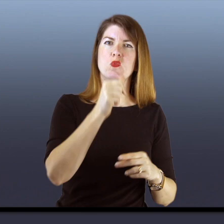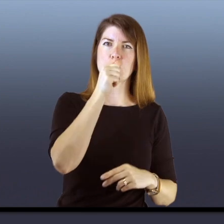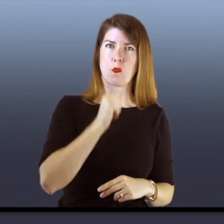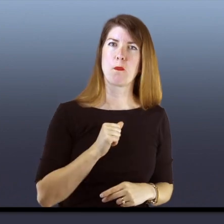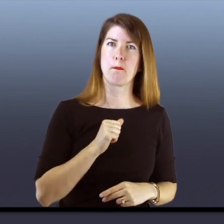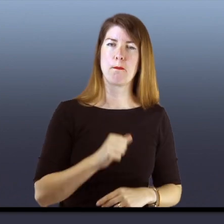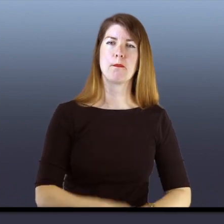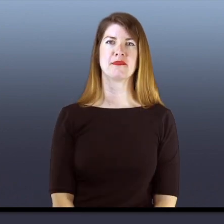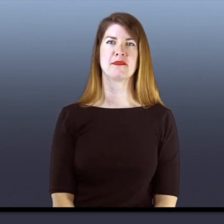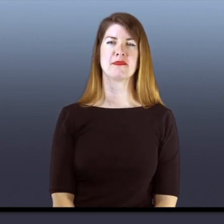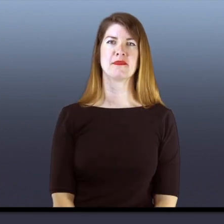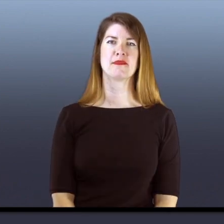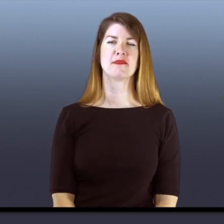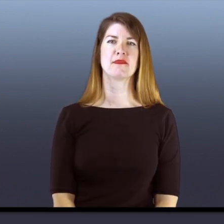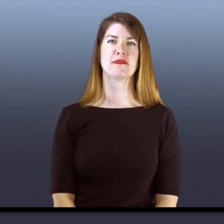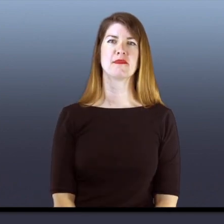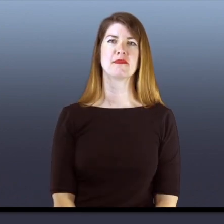So, now some facts about hearing loss.